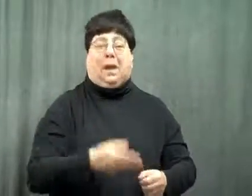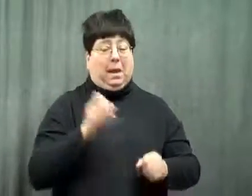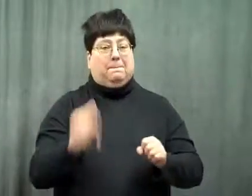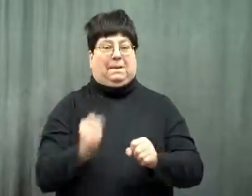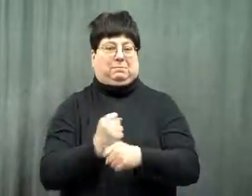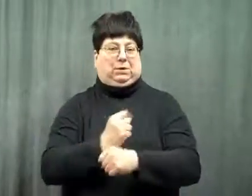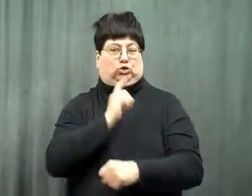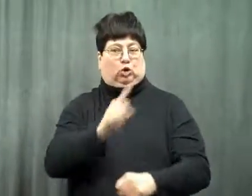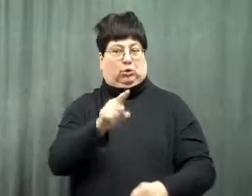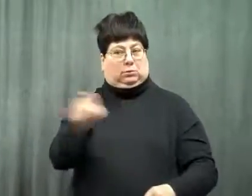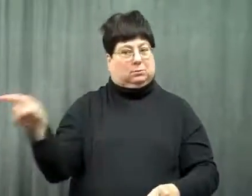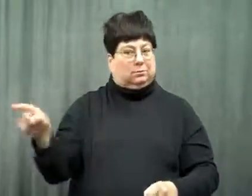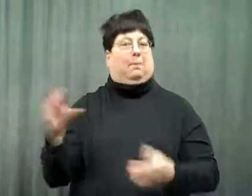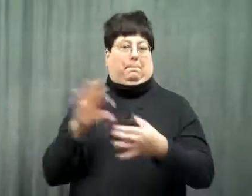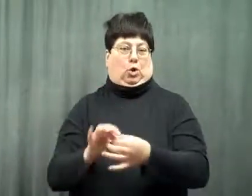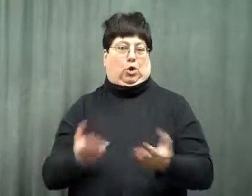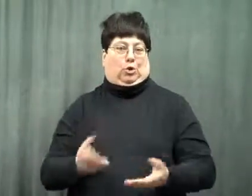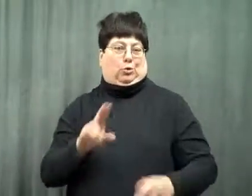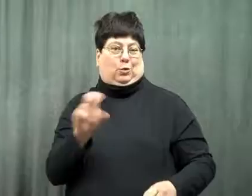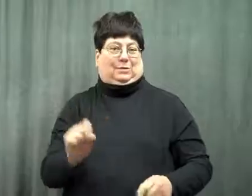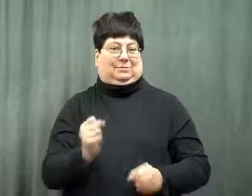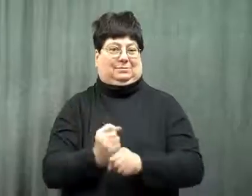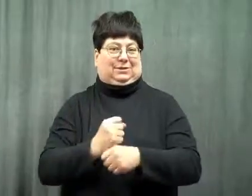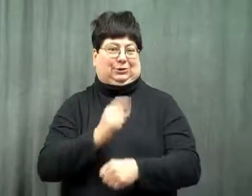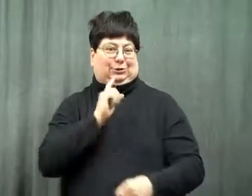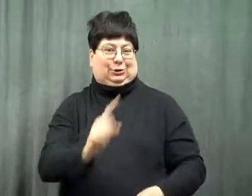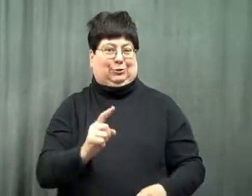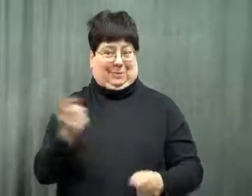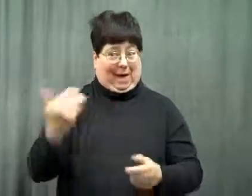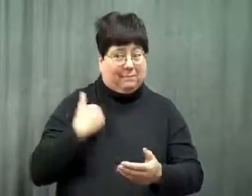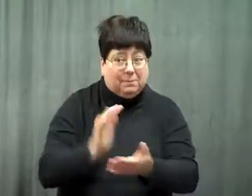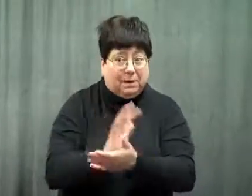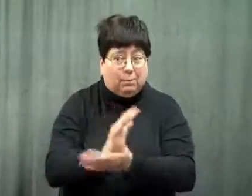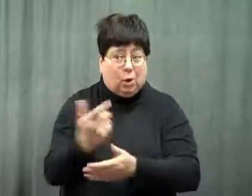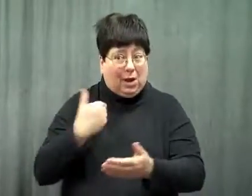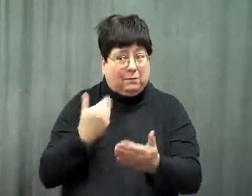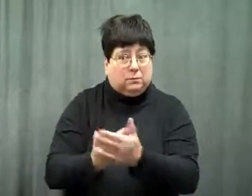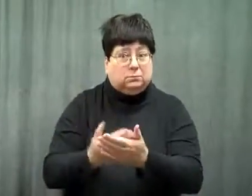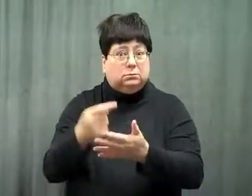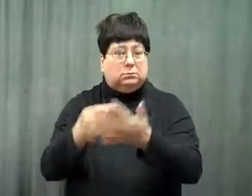must make sure those workers are legal immigrants, and check if they have their papers or not.